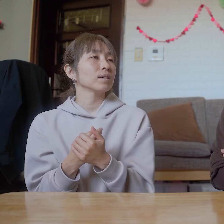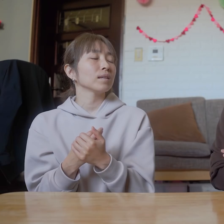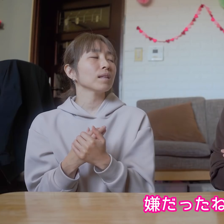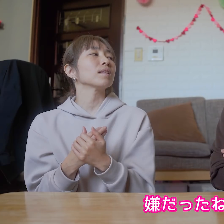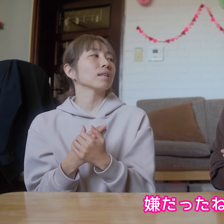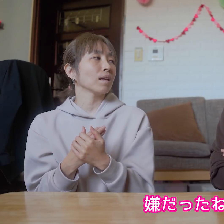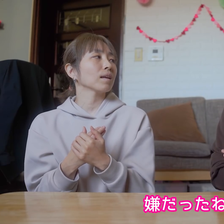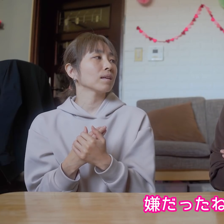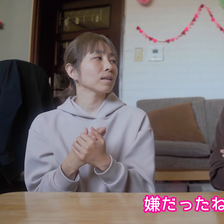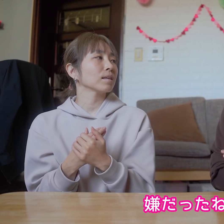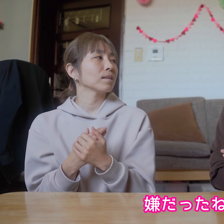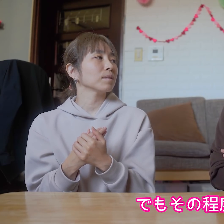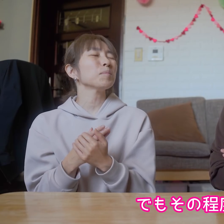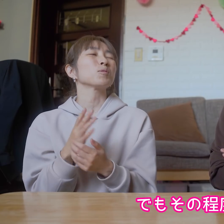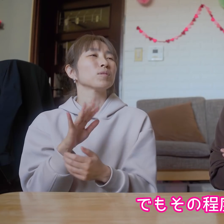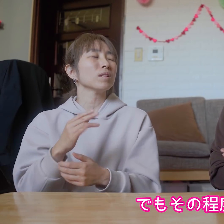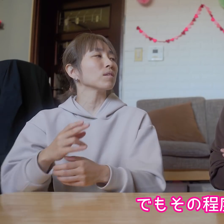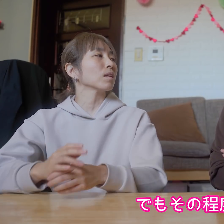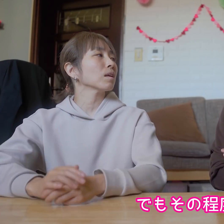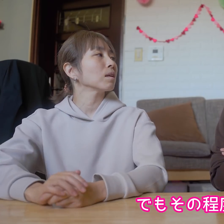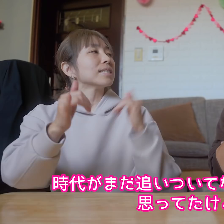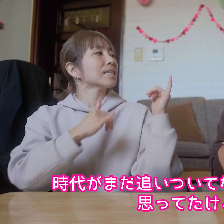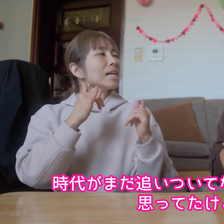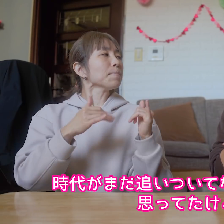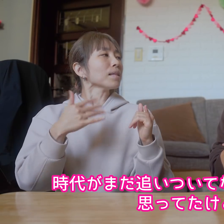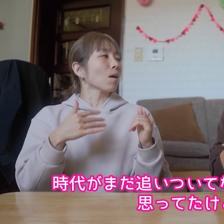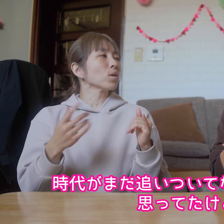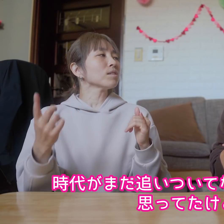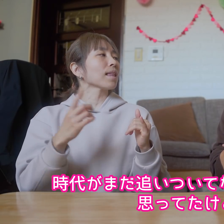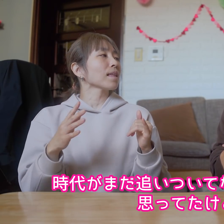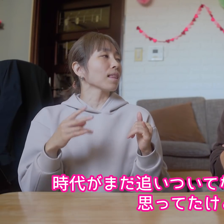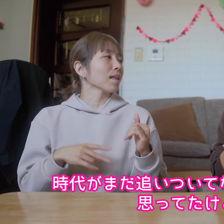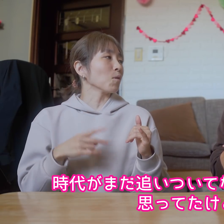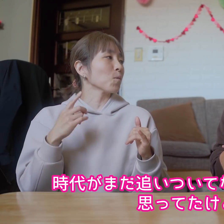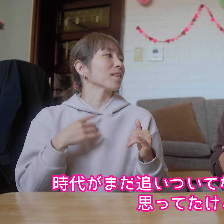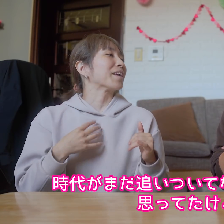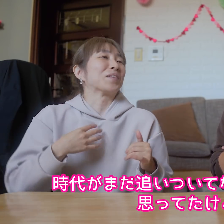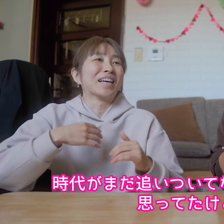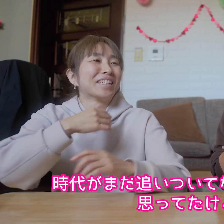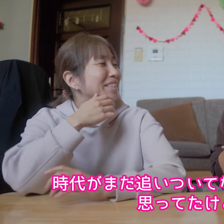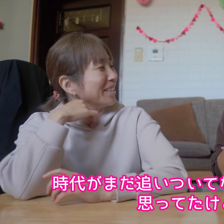and I hated that... Well, that's about it. I thought that the times hadn't caught up yet LOL